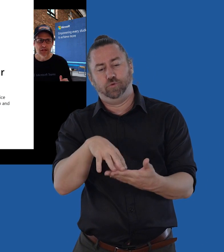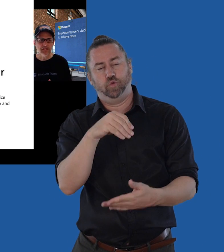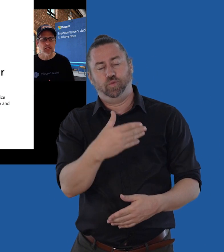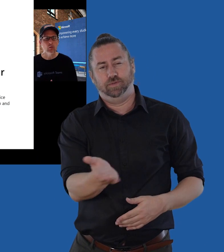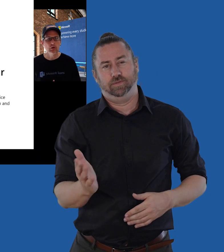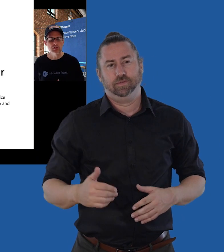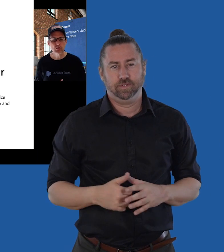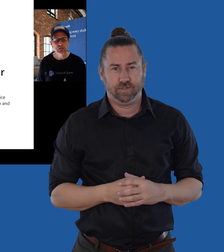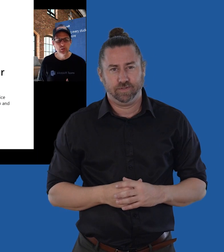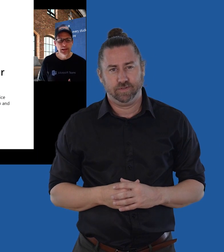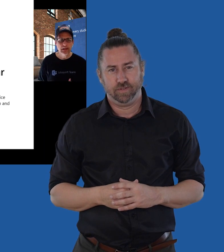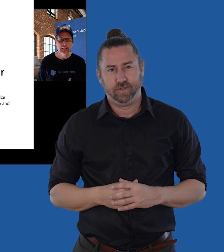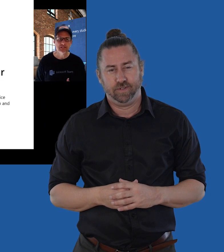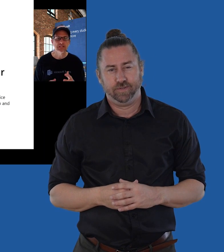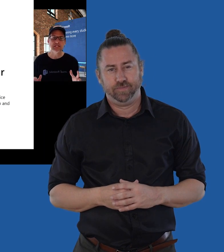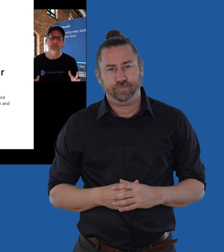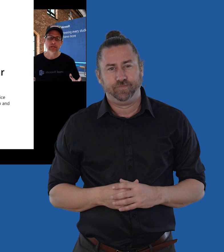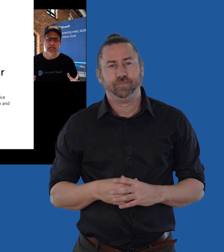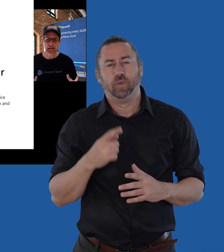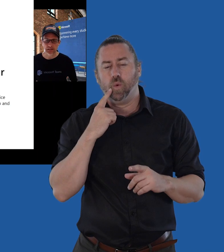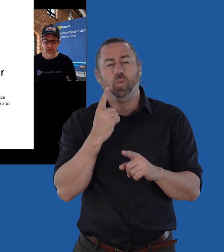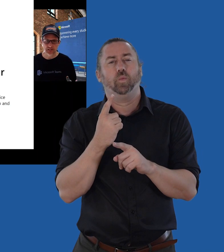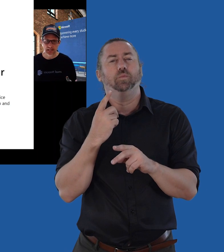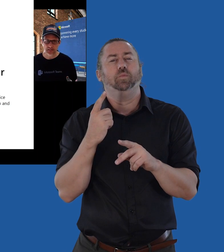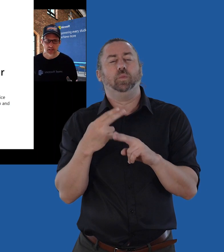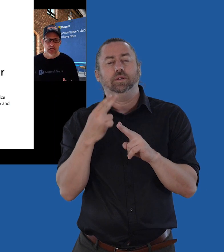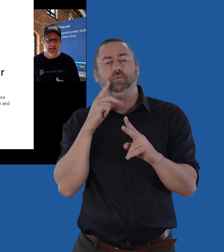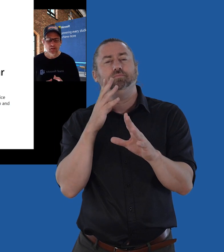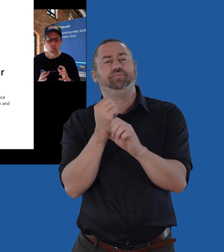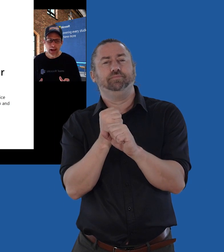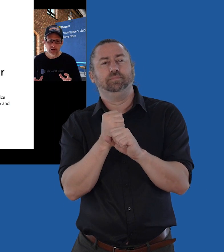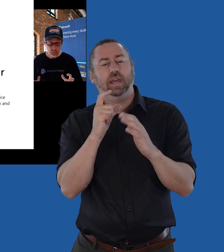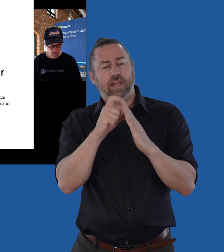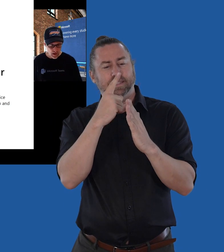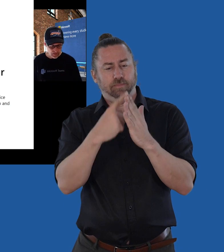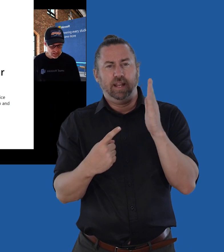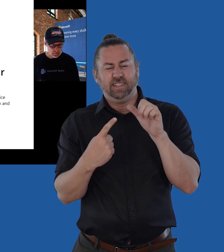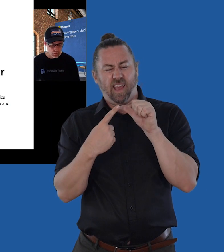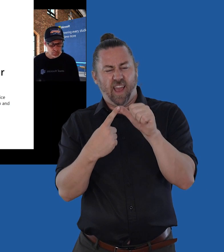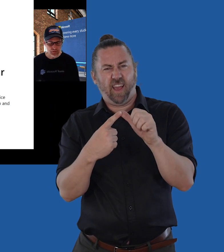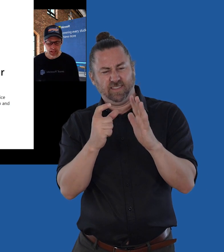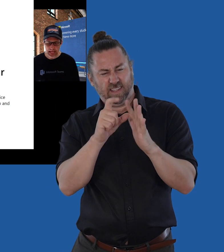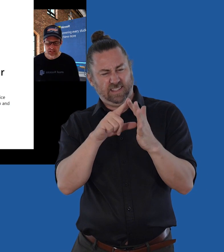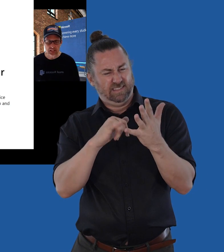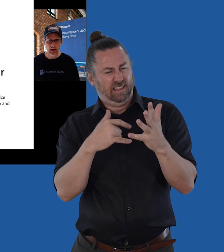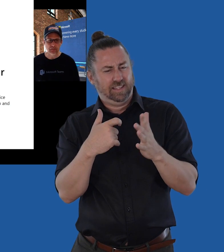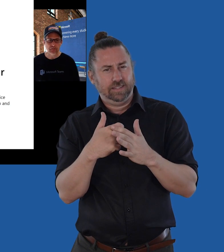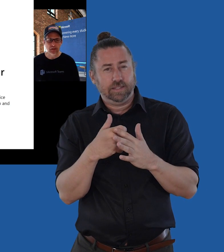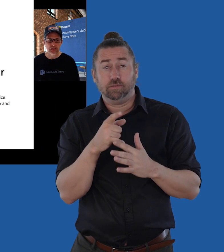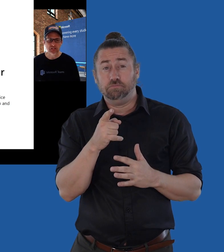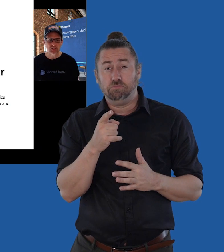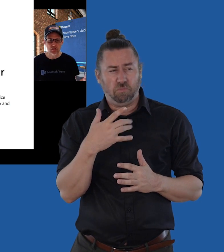Now, the next thing I wanna talk to you about is the Disability Answers Desk. Now, the way to find this, and probably the easiest way to find this is,